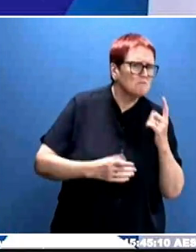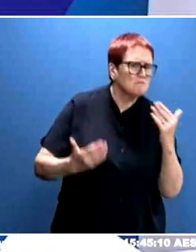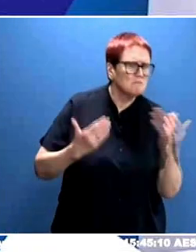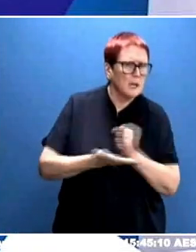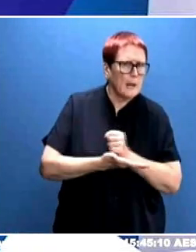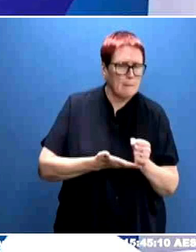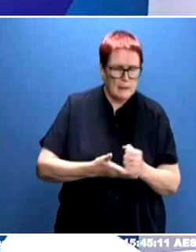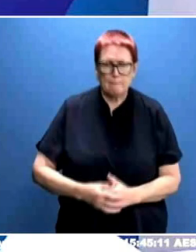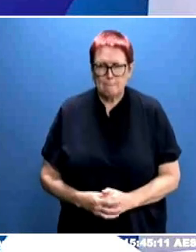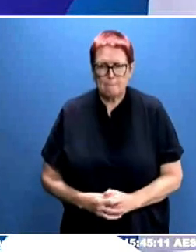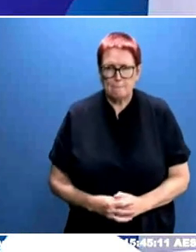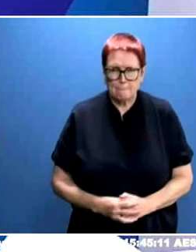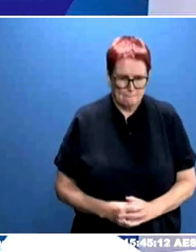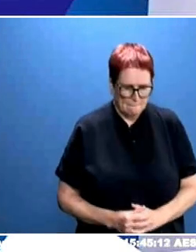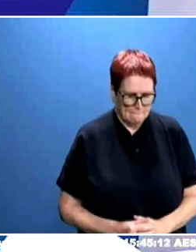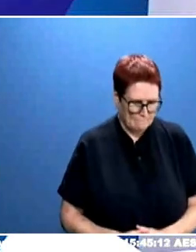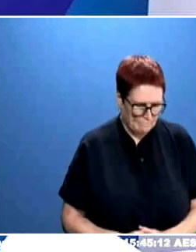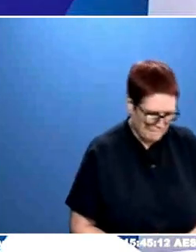Commissioner, I can also tell you, we're the only jurisdiction that's